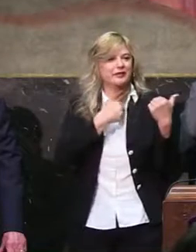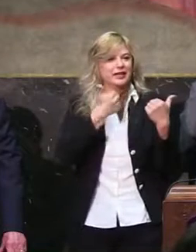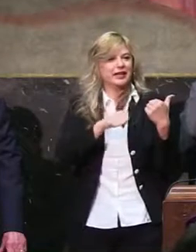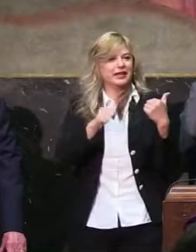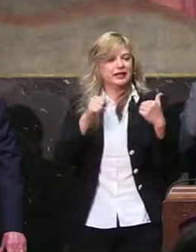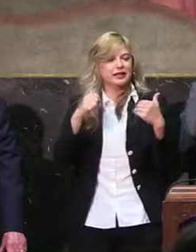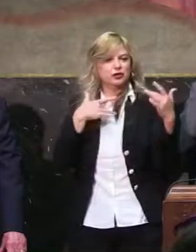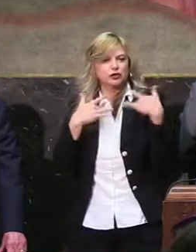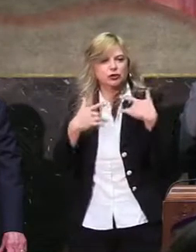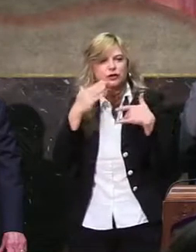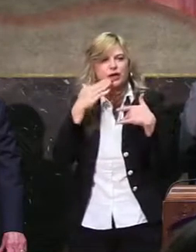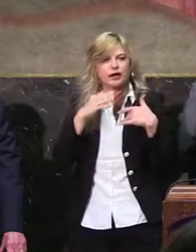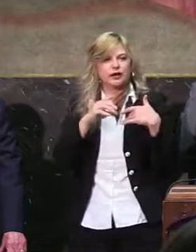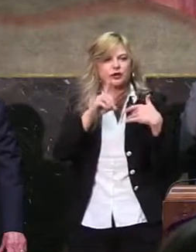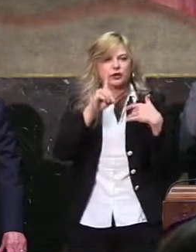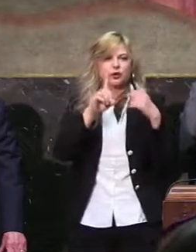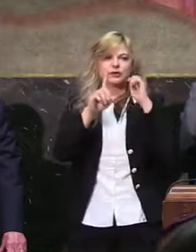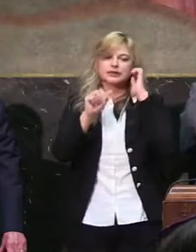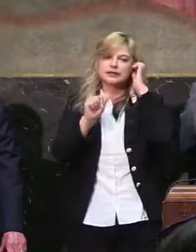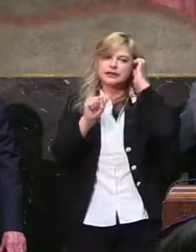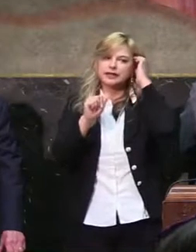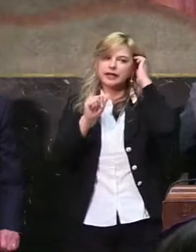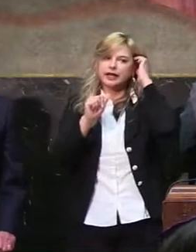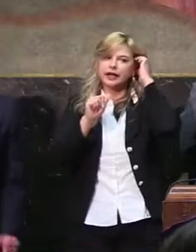[question from audience]